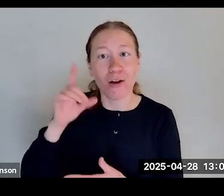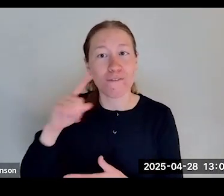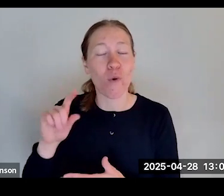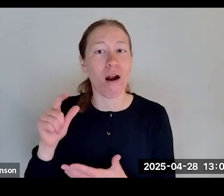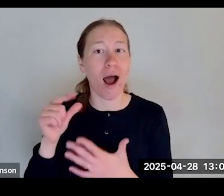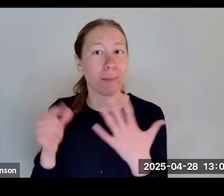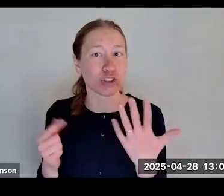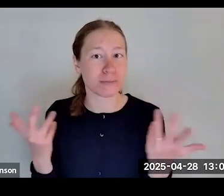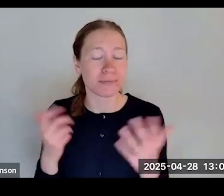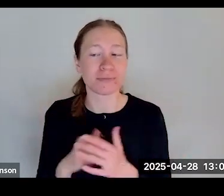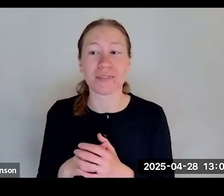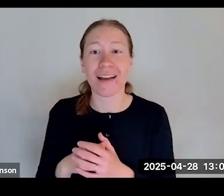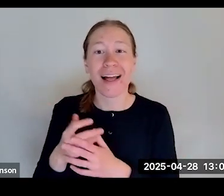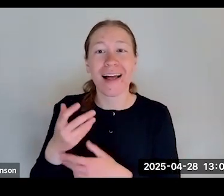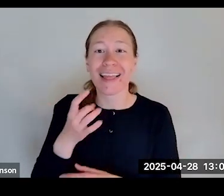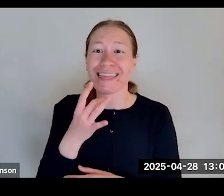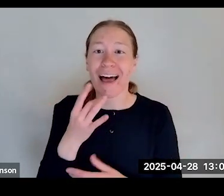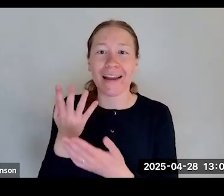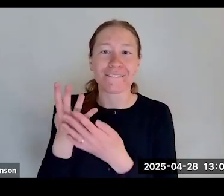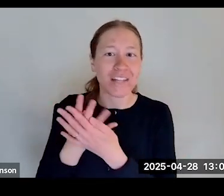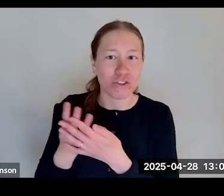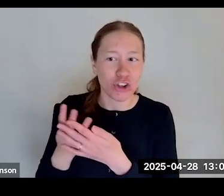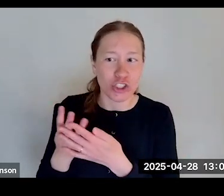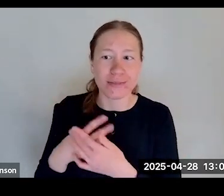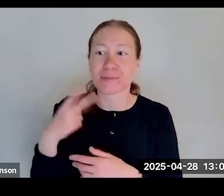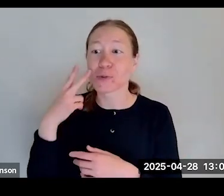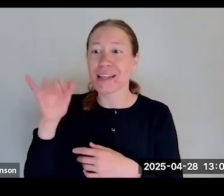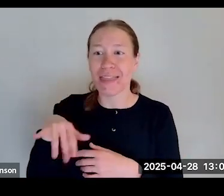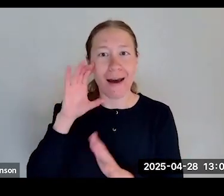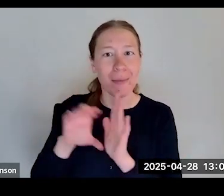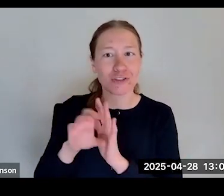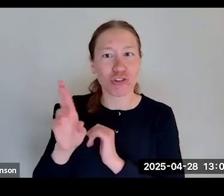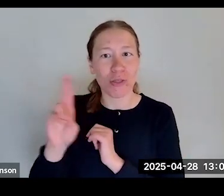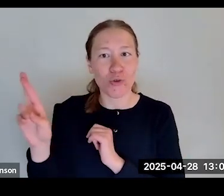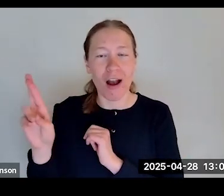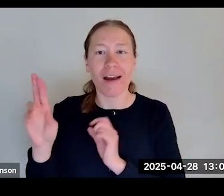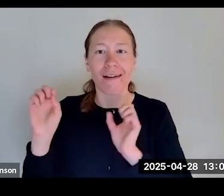I have an image of an overhead light in different kind of canopy or filters that can block out that light